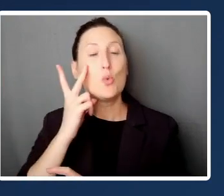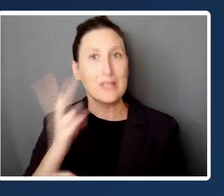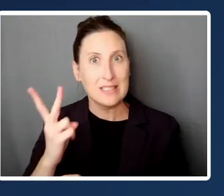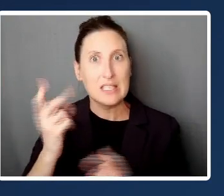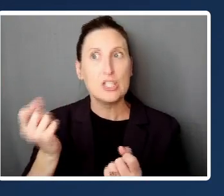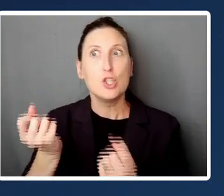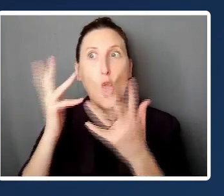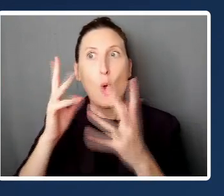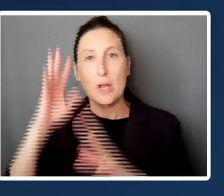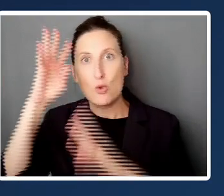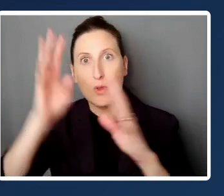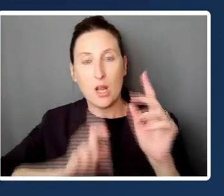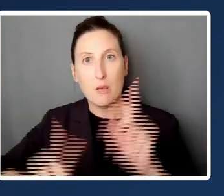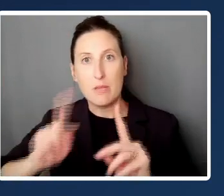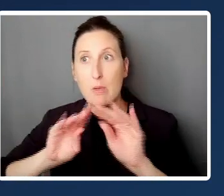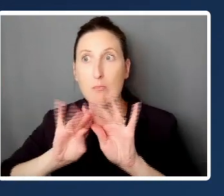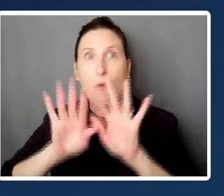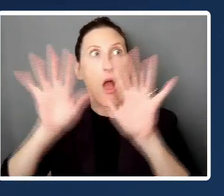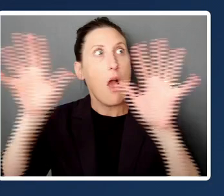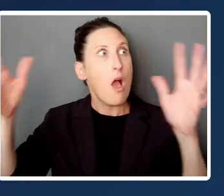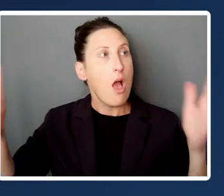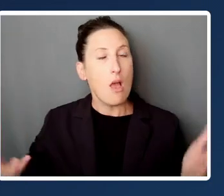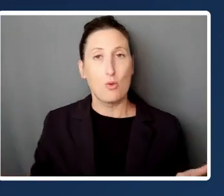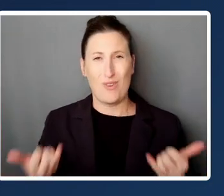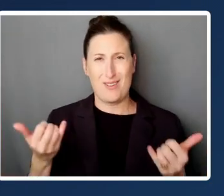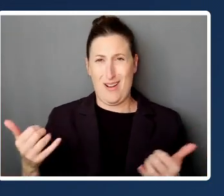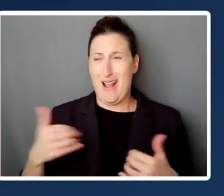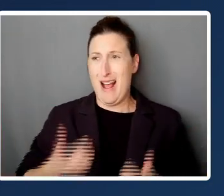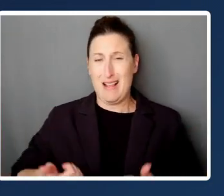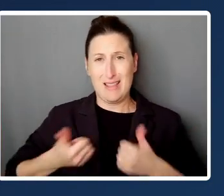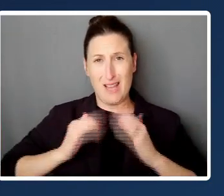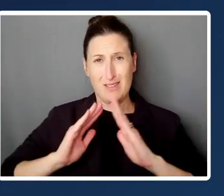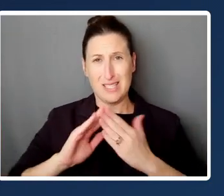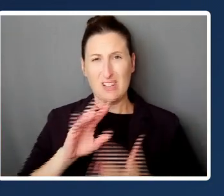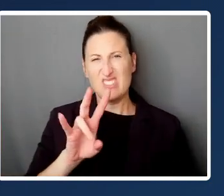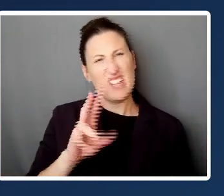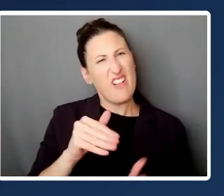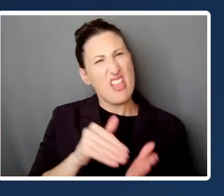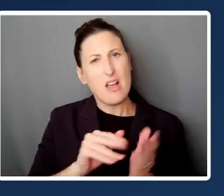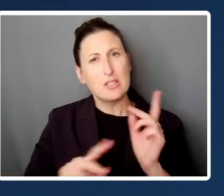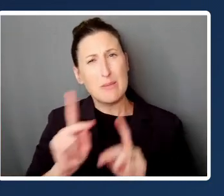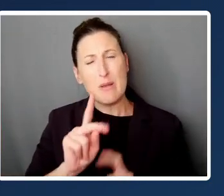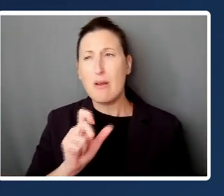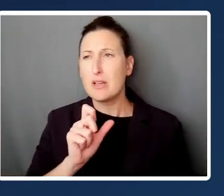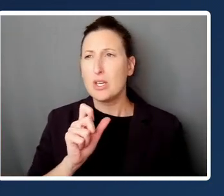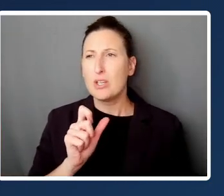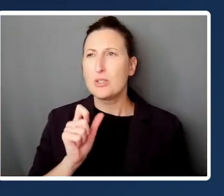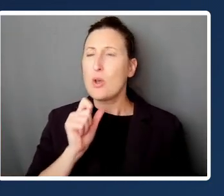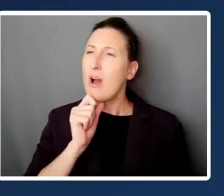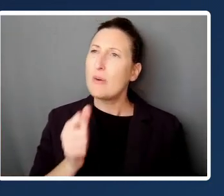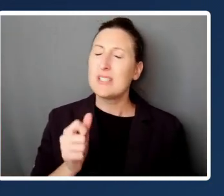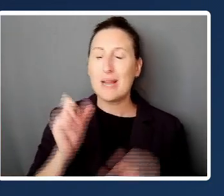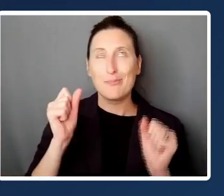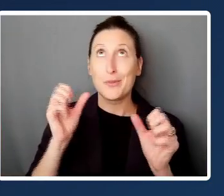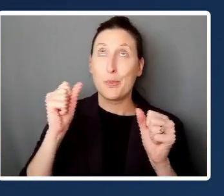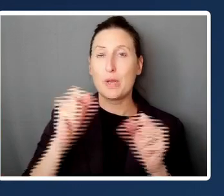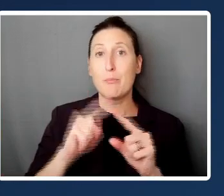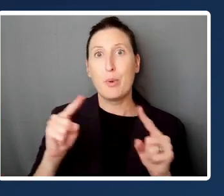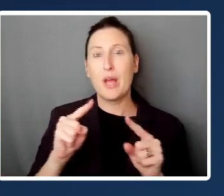And I live in a town that's like 7,000 people. So, I was really not surprised. I mean, I just -- you just never think about -- you just meet people at the school